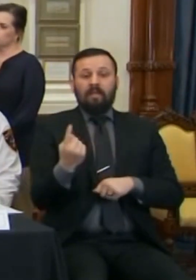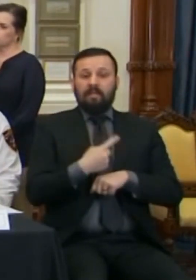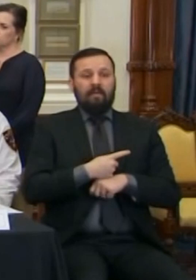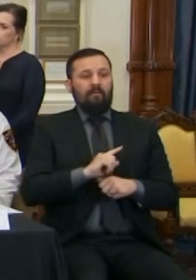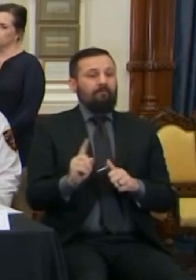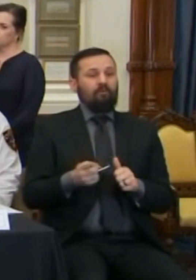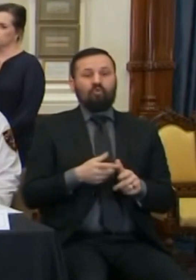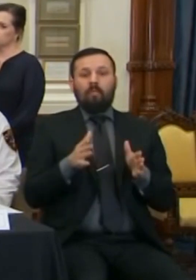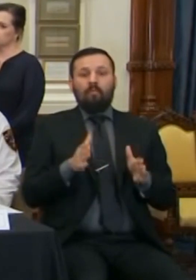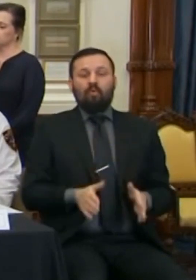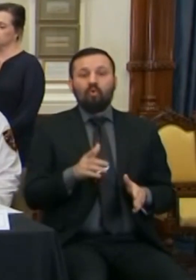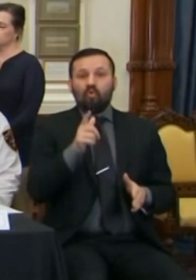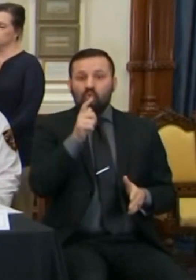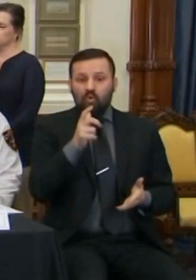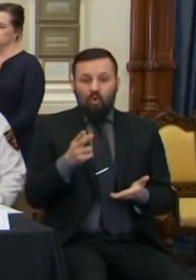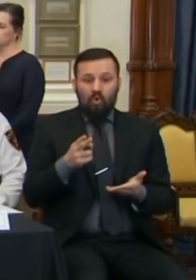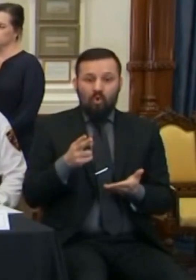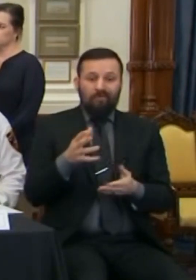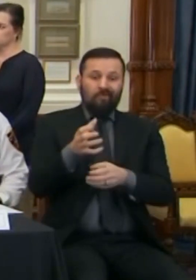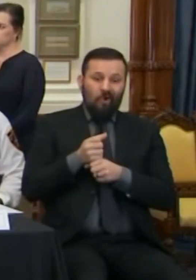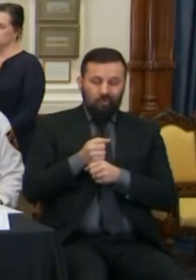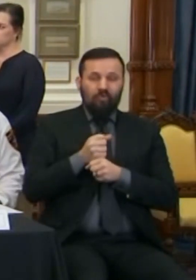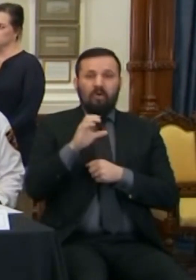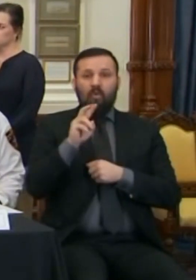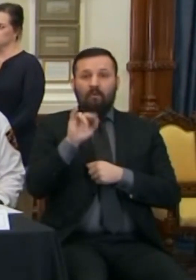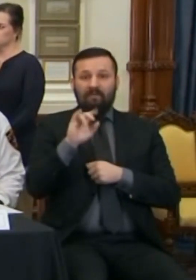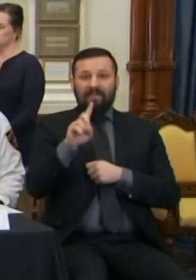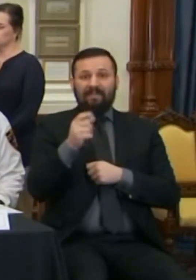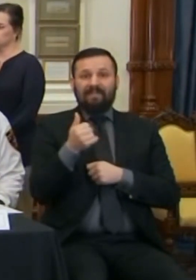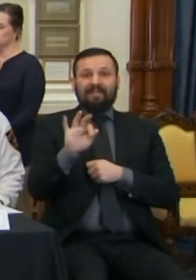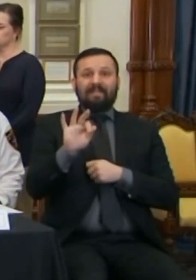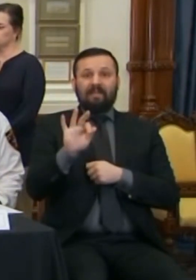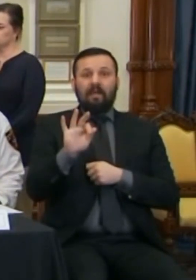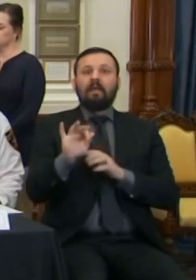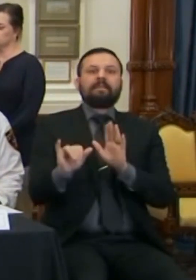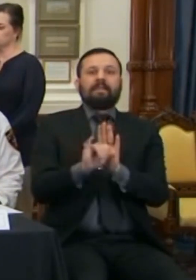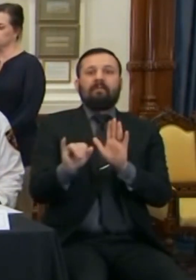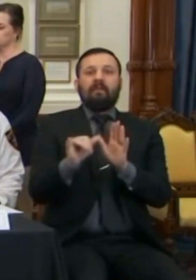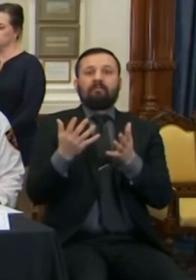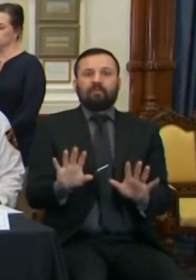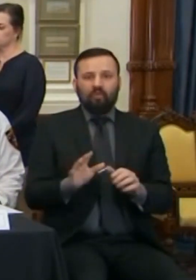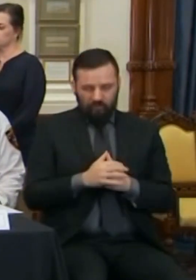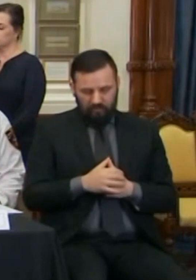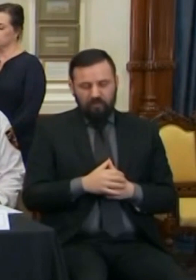person who contracted Coby 19 the United States was identified a couple of days